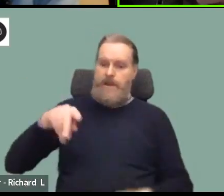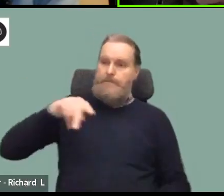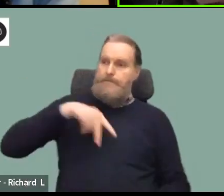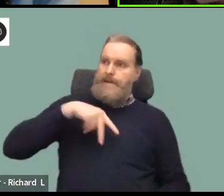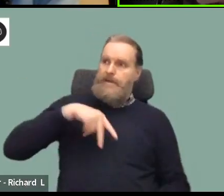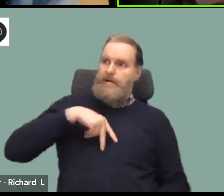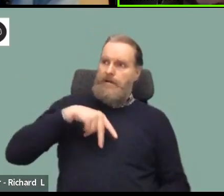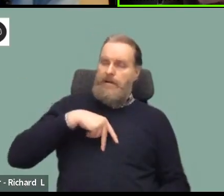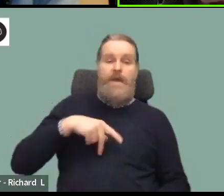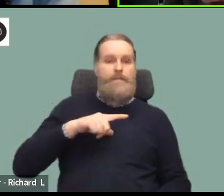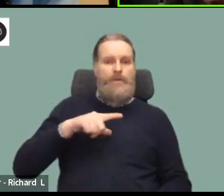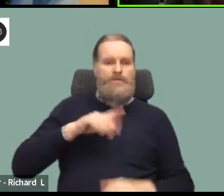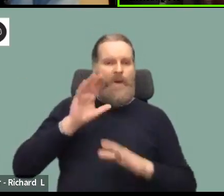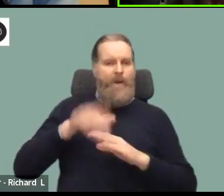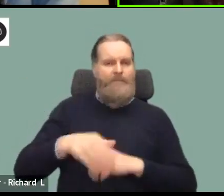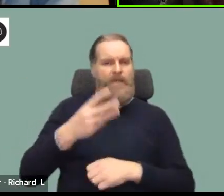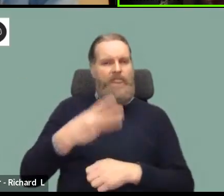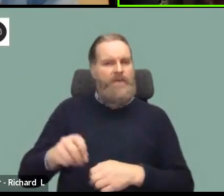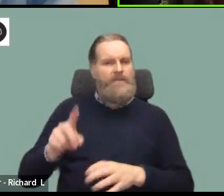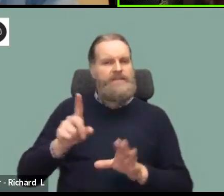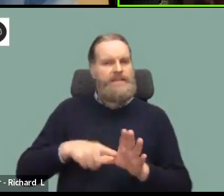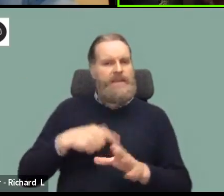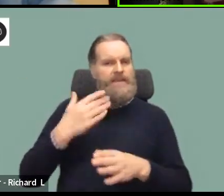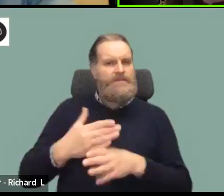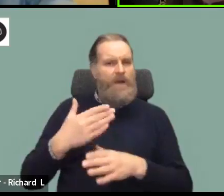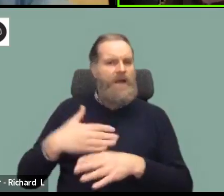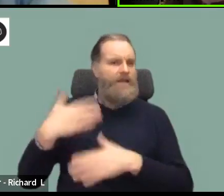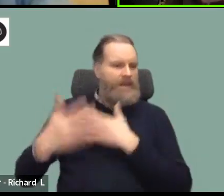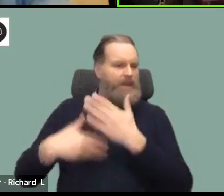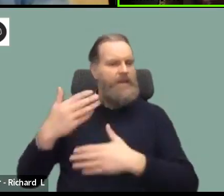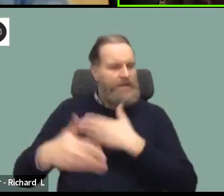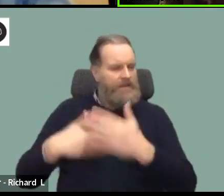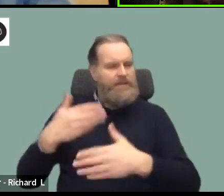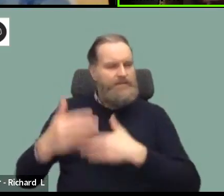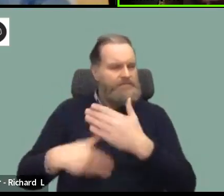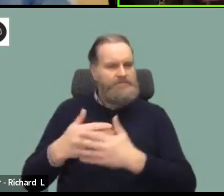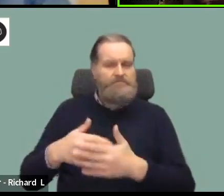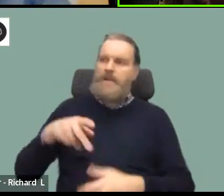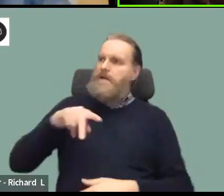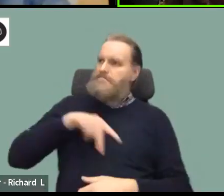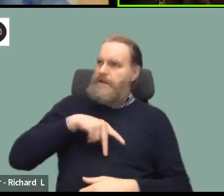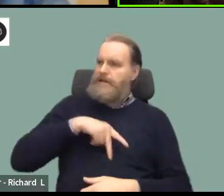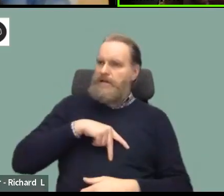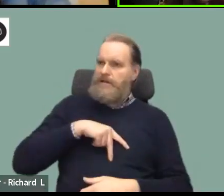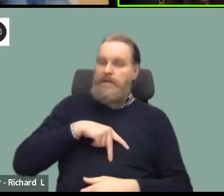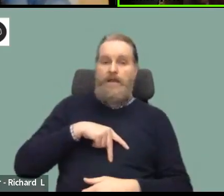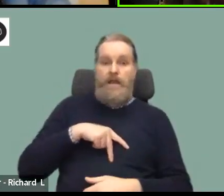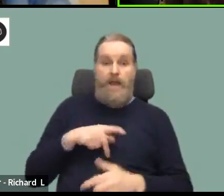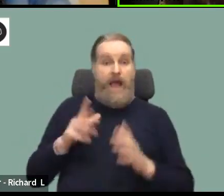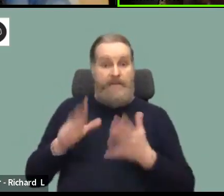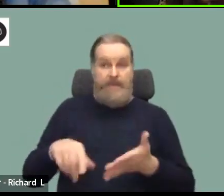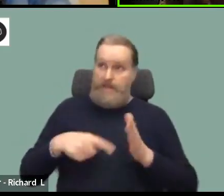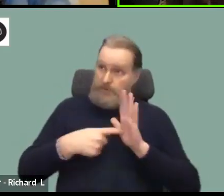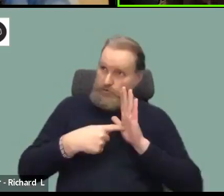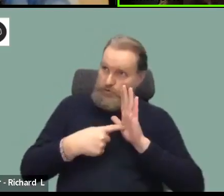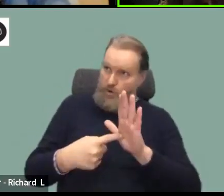and to receive a long service and good conduct Medal in recognition of over 30 years of exempt. plary service from them blemished career history blemished career history to